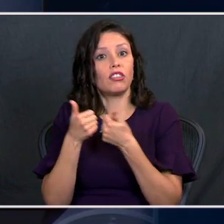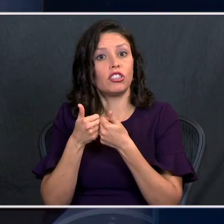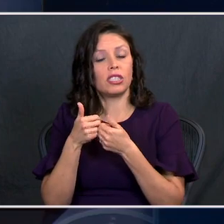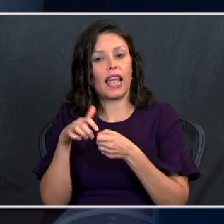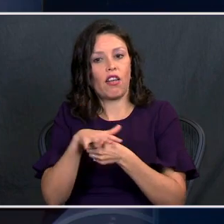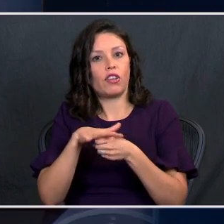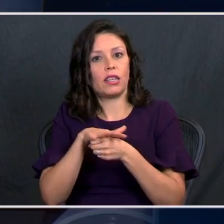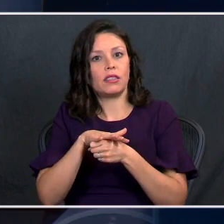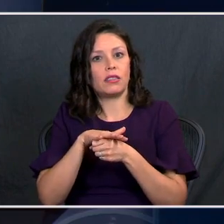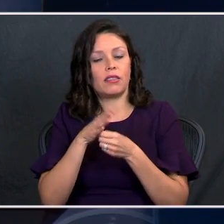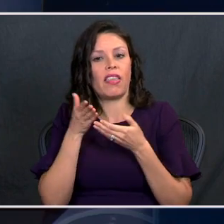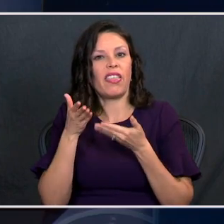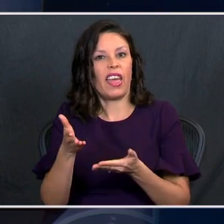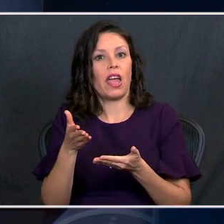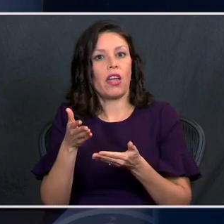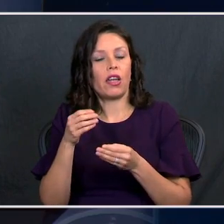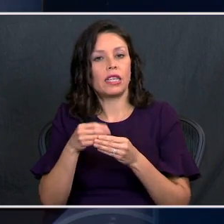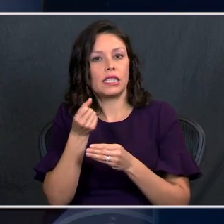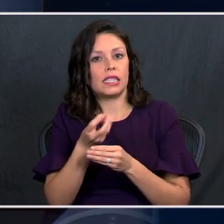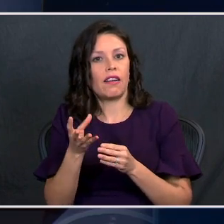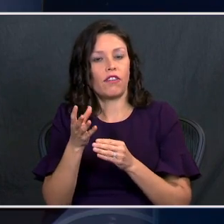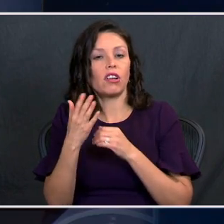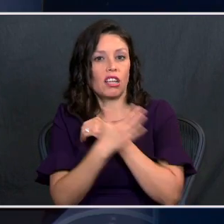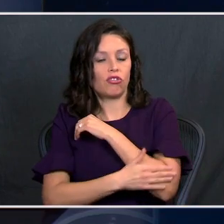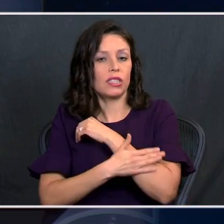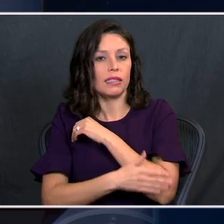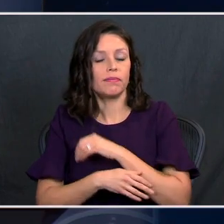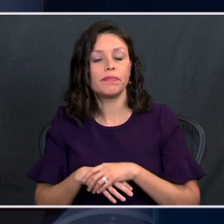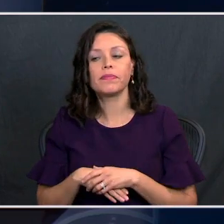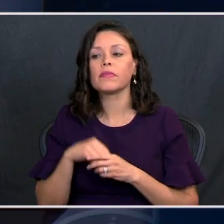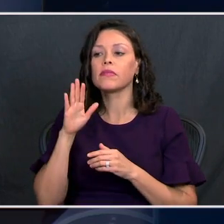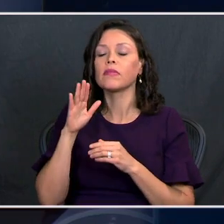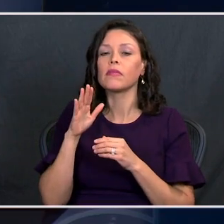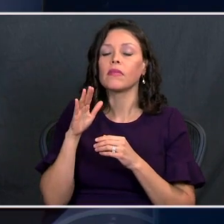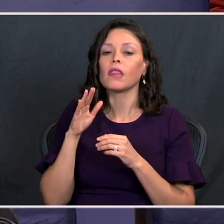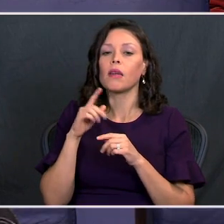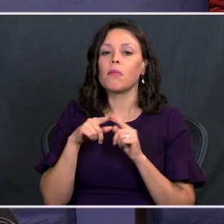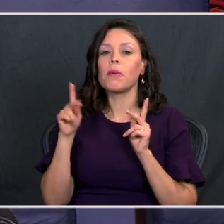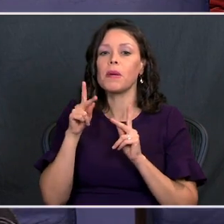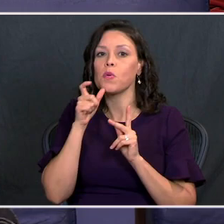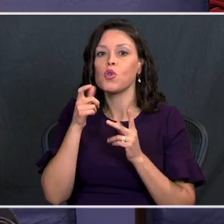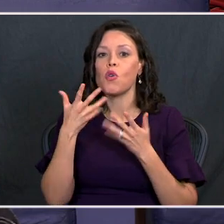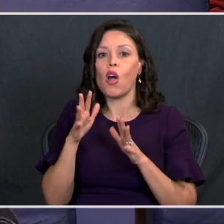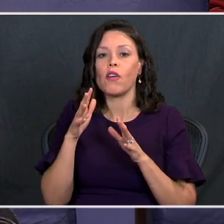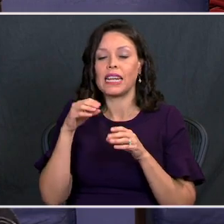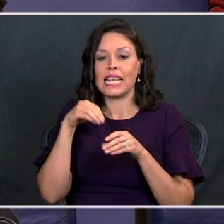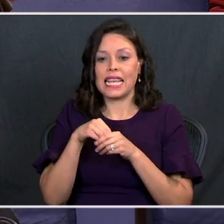that are on the ground in a number of these countries. The Press: If I may, I'm talking about those people who are in limbo at the moment --